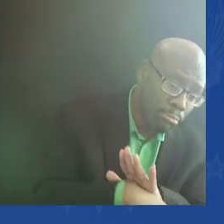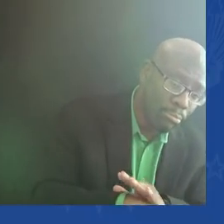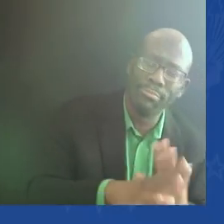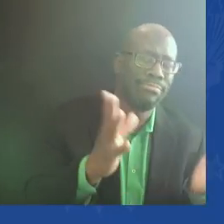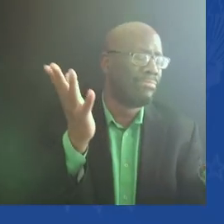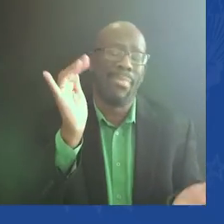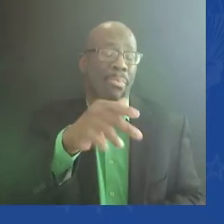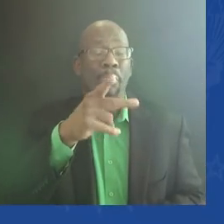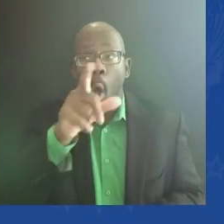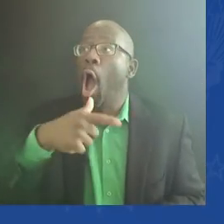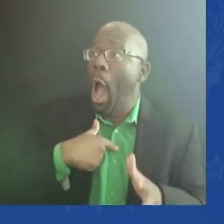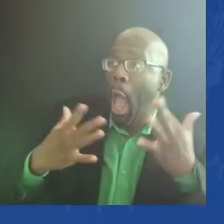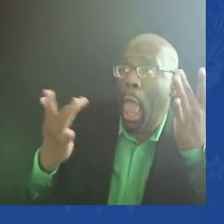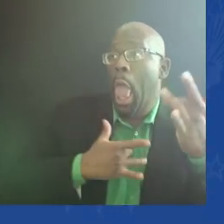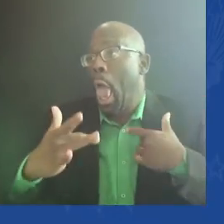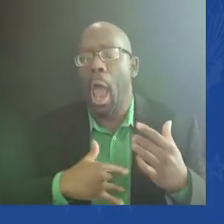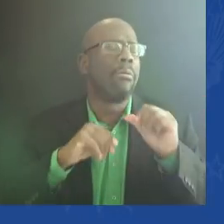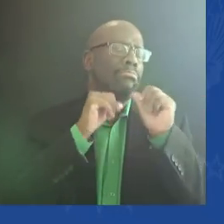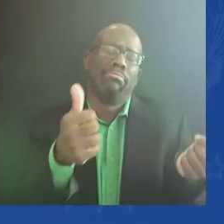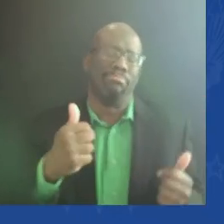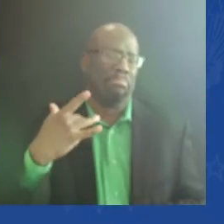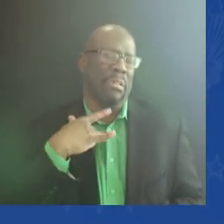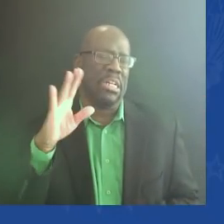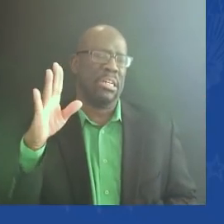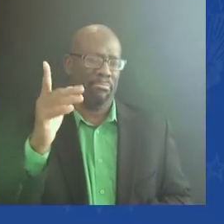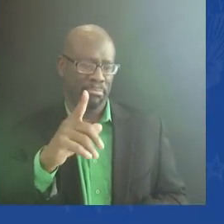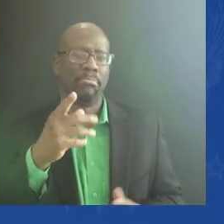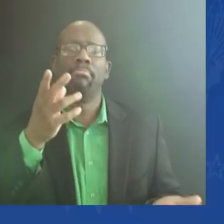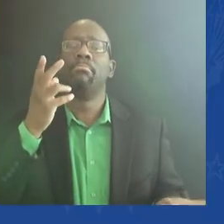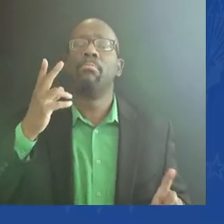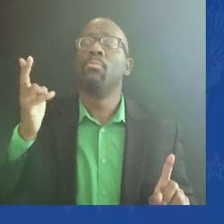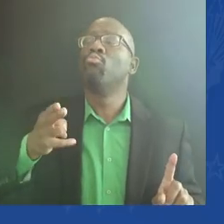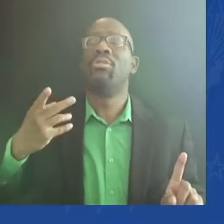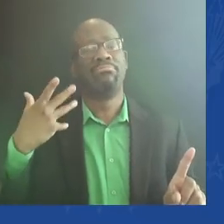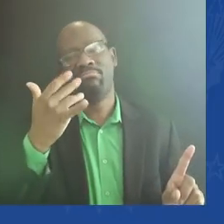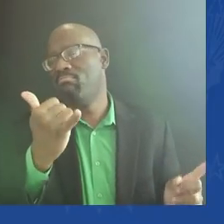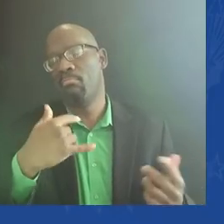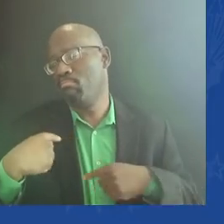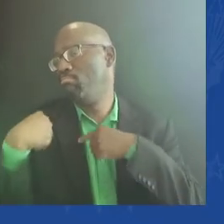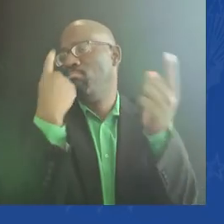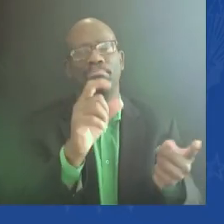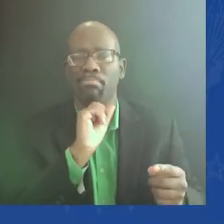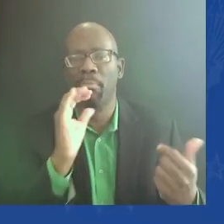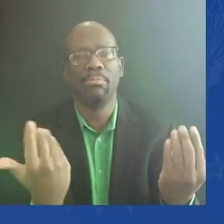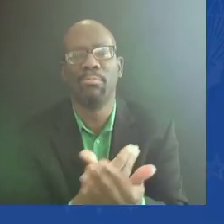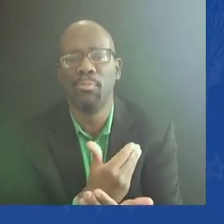the same thing has happened. But that's not why I ran. I didn't run to determine how well I'm going to do in the polls.